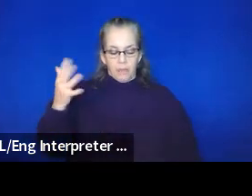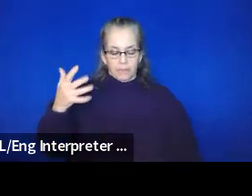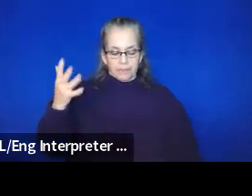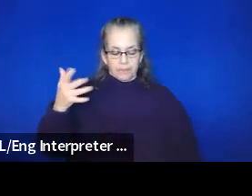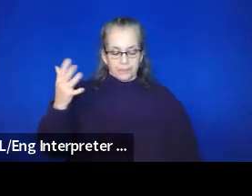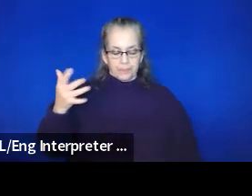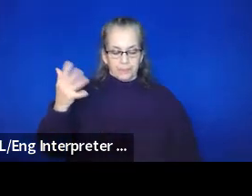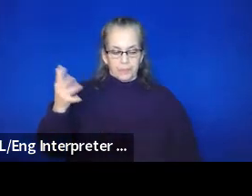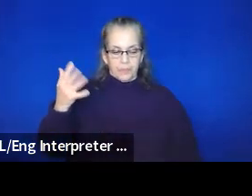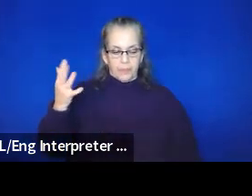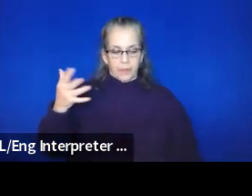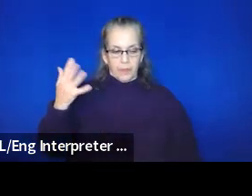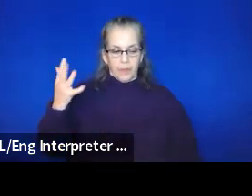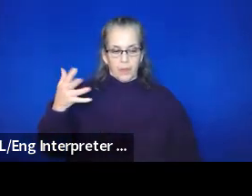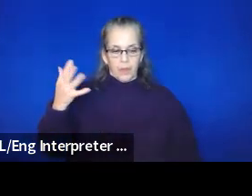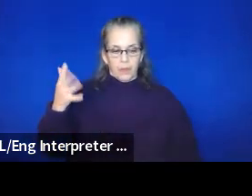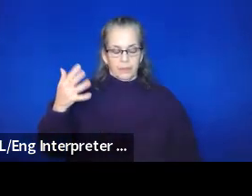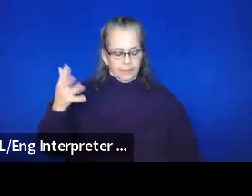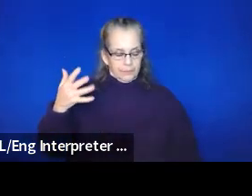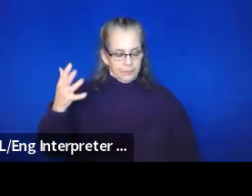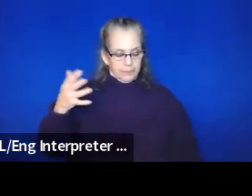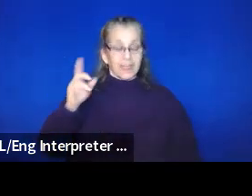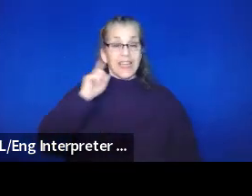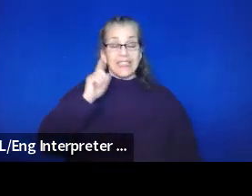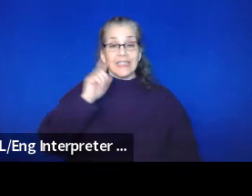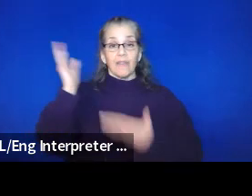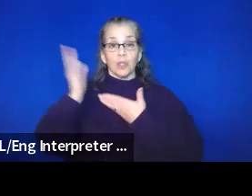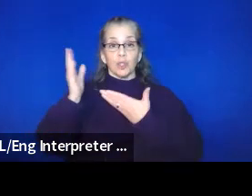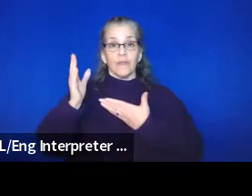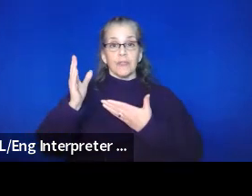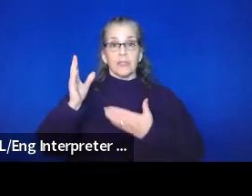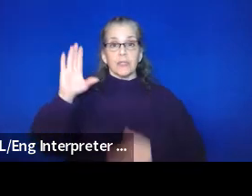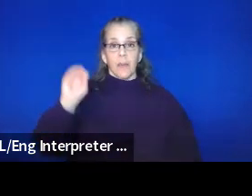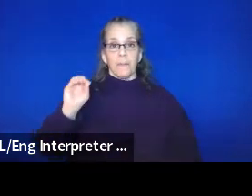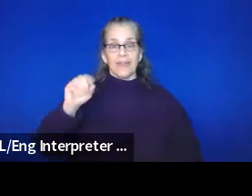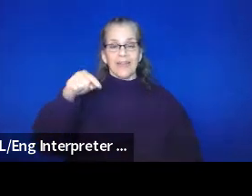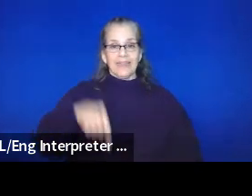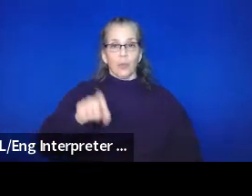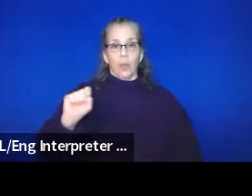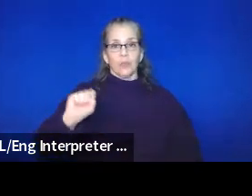with a Deaf Services organization in downtown Seattle called The Hearing Speech and Deaf